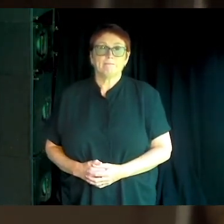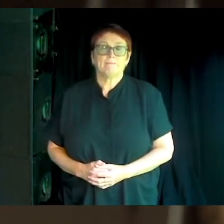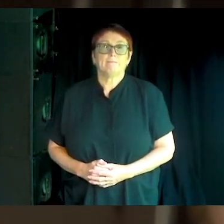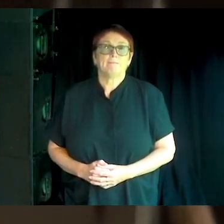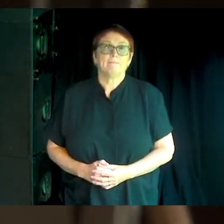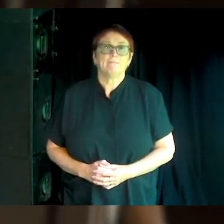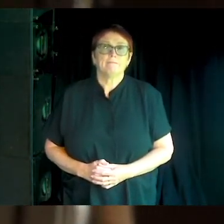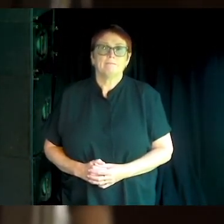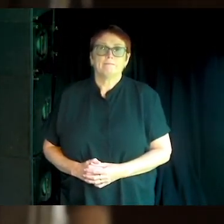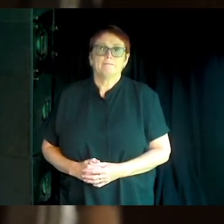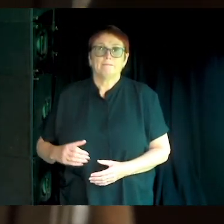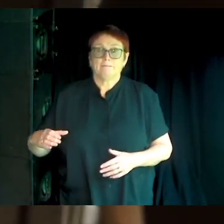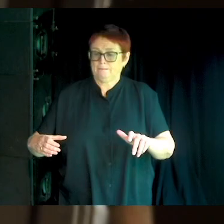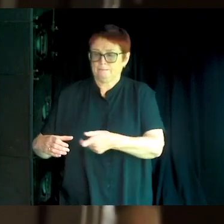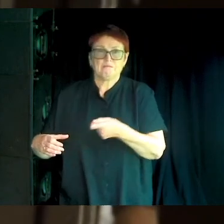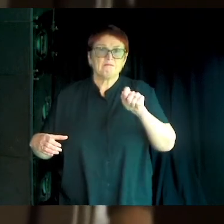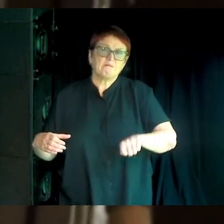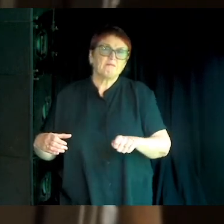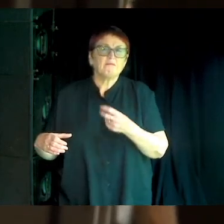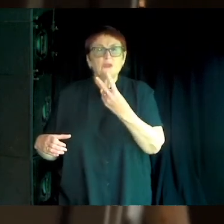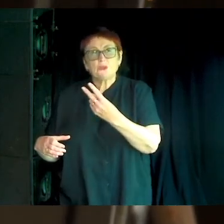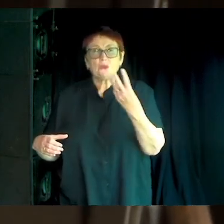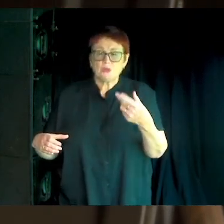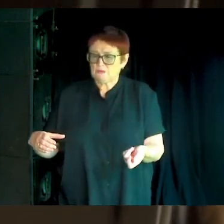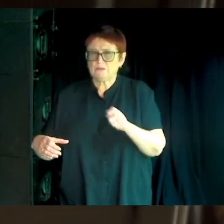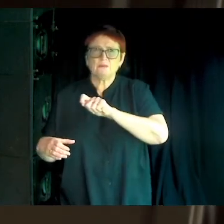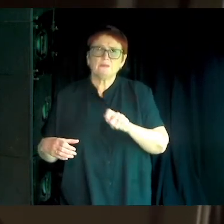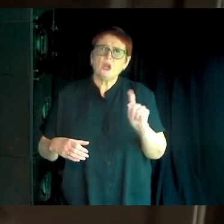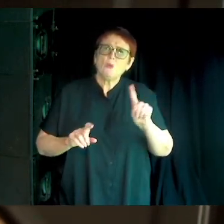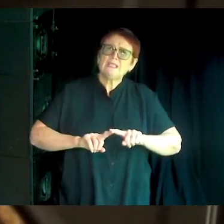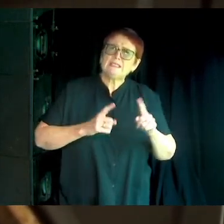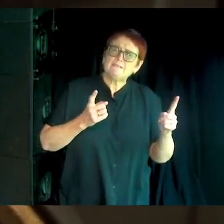two spoons or three spoons what the difference between coconut cream and coconut milk